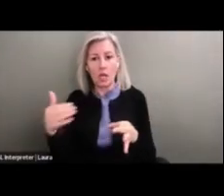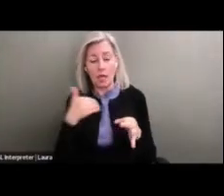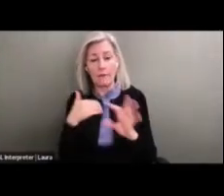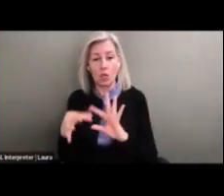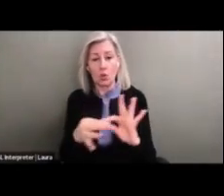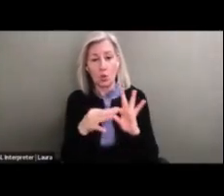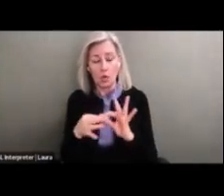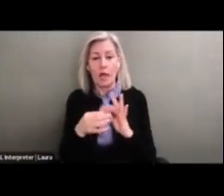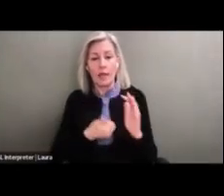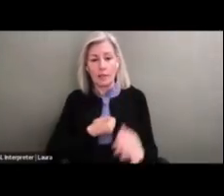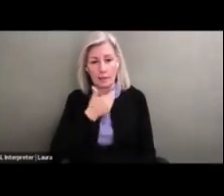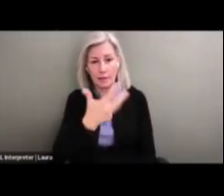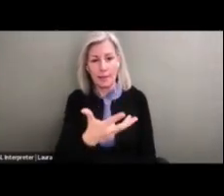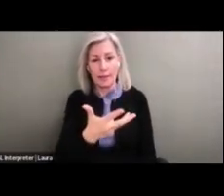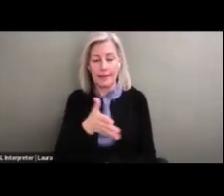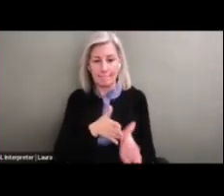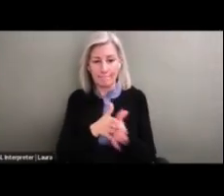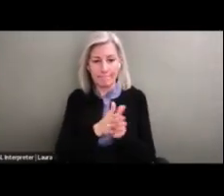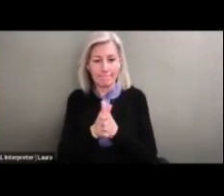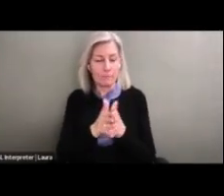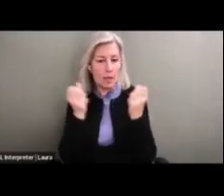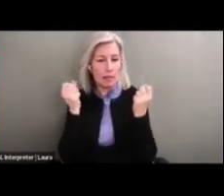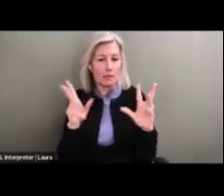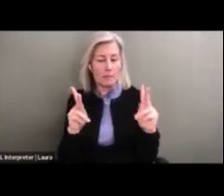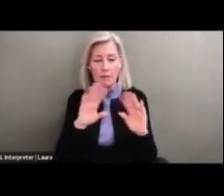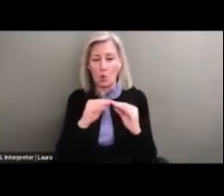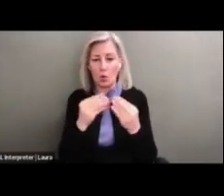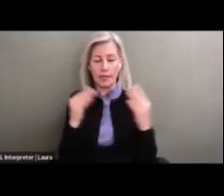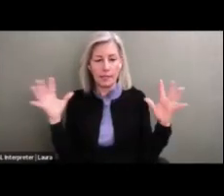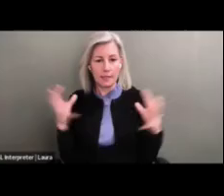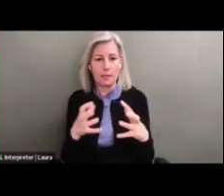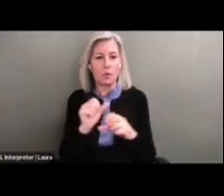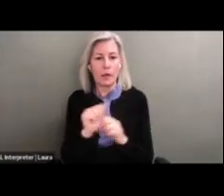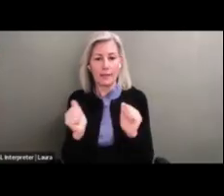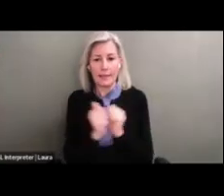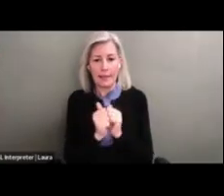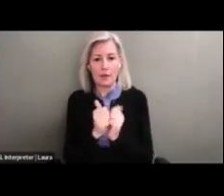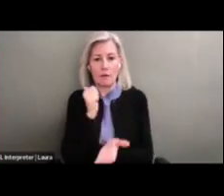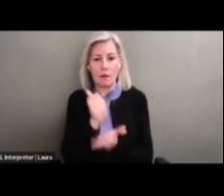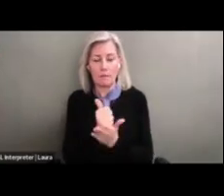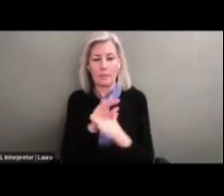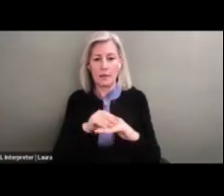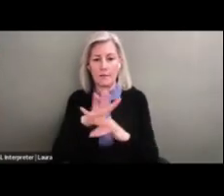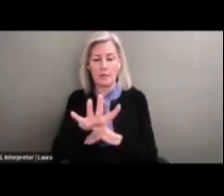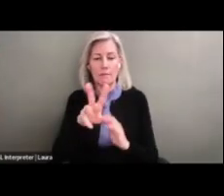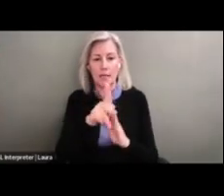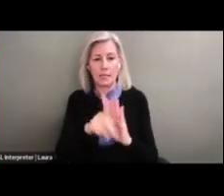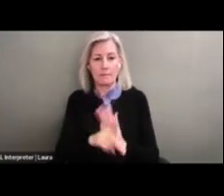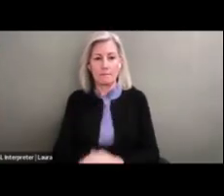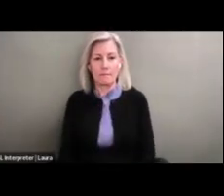Working with others is a proactive way to help influence decisions and having a unified voice and momentum with lots of people